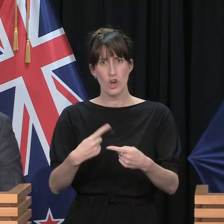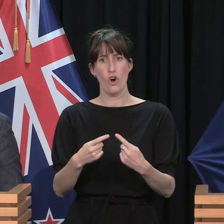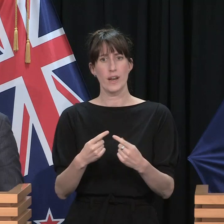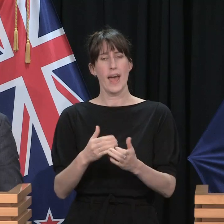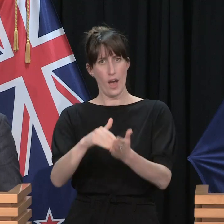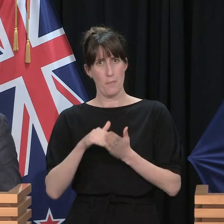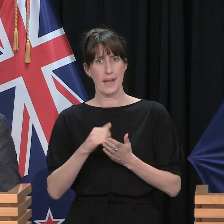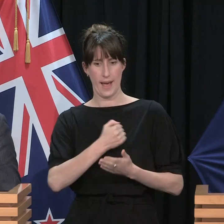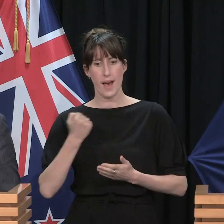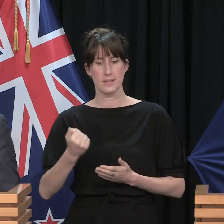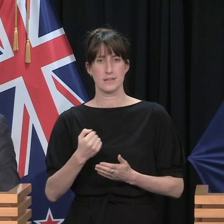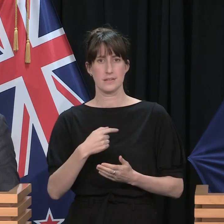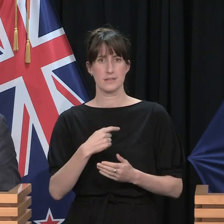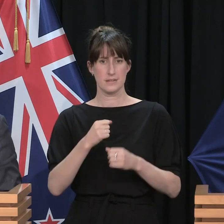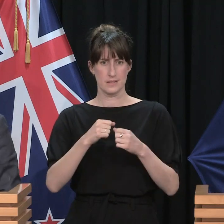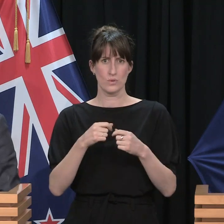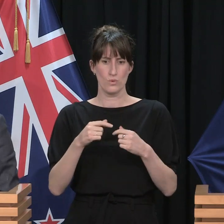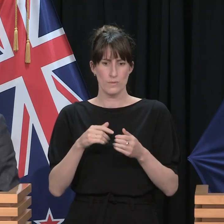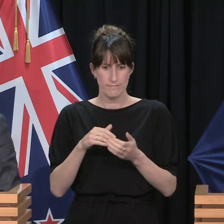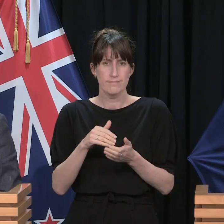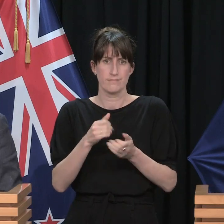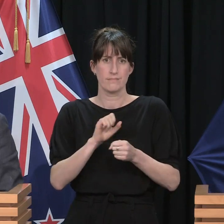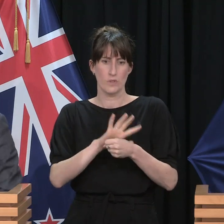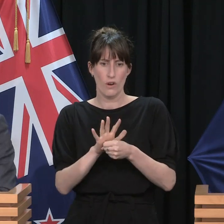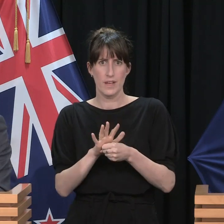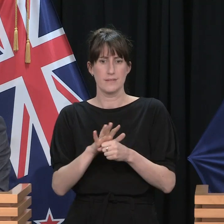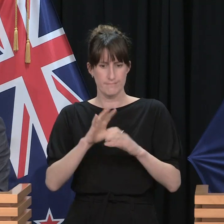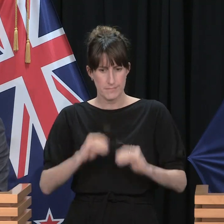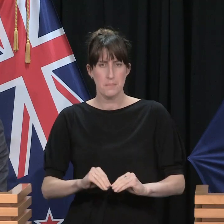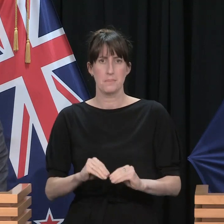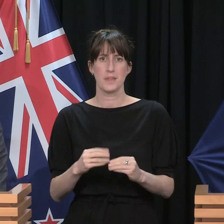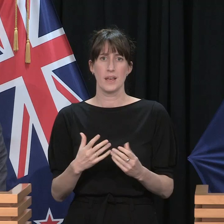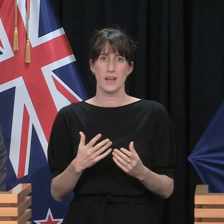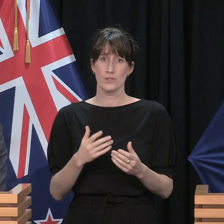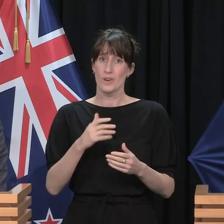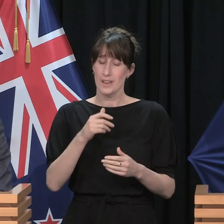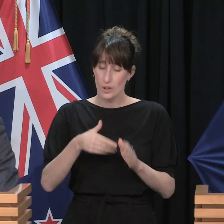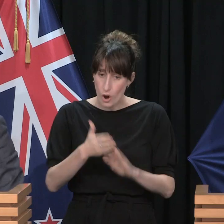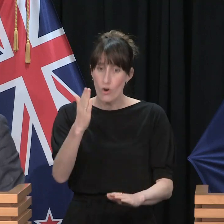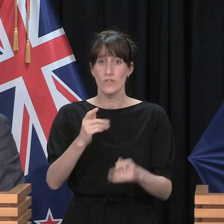continue to stay on guard and play our part. Our ongoing